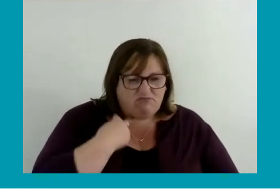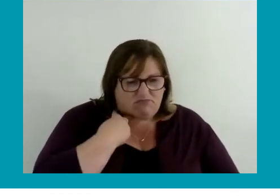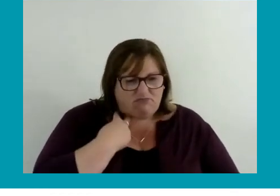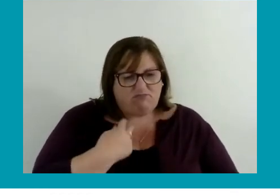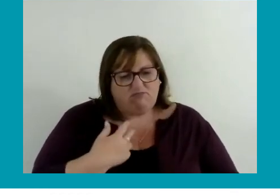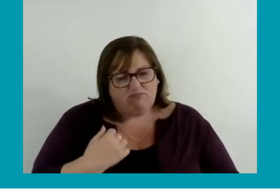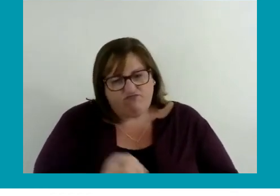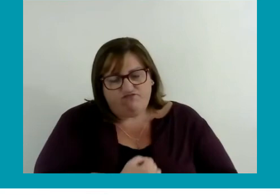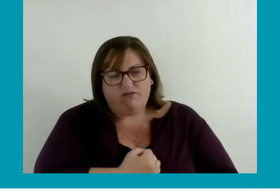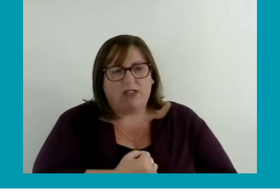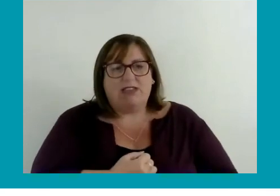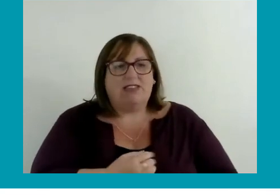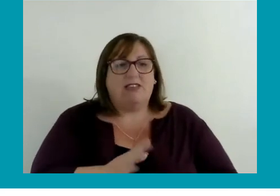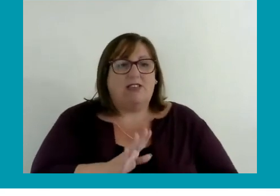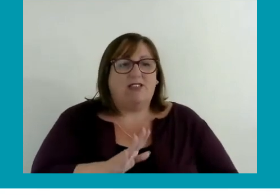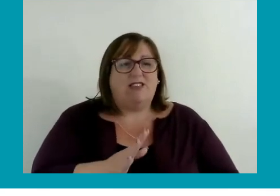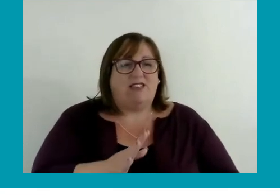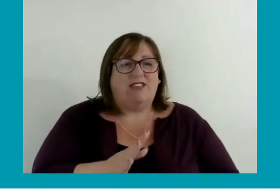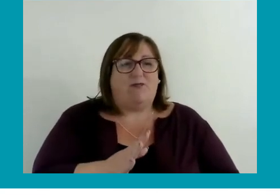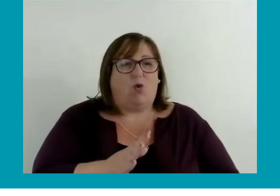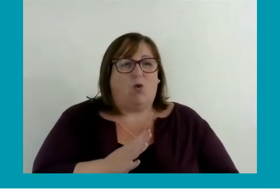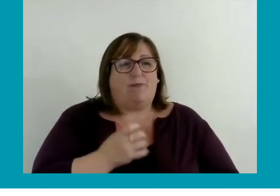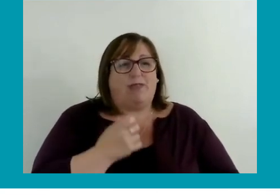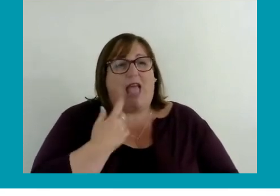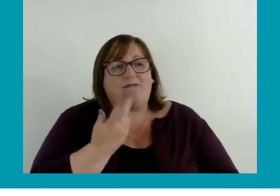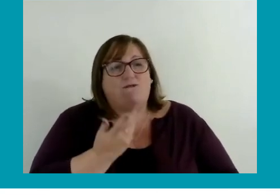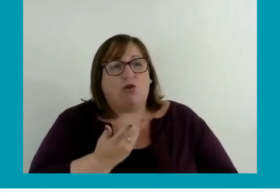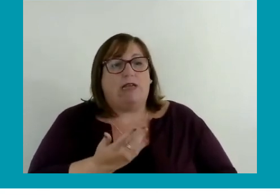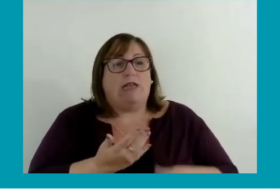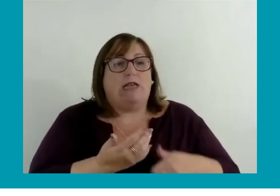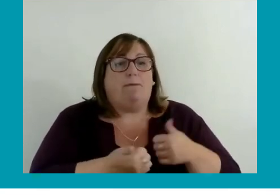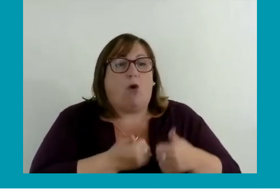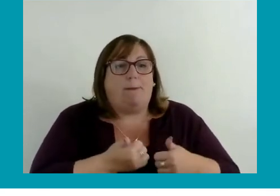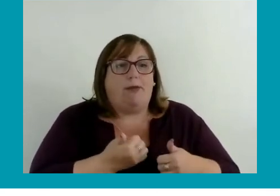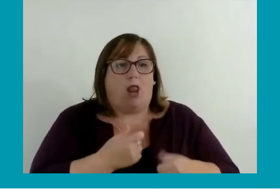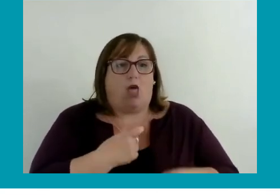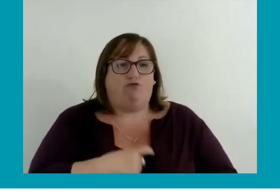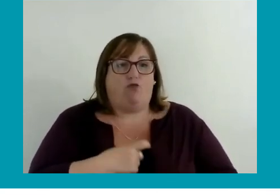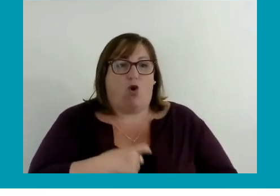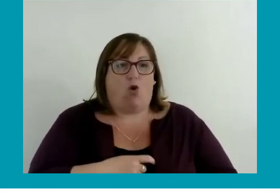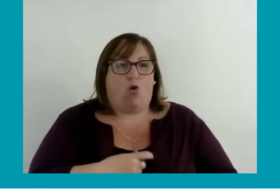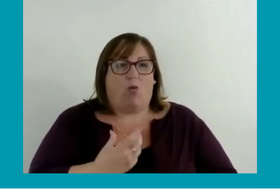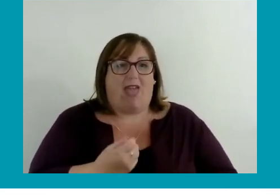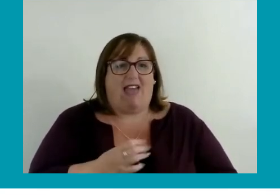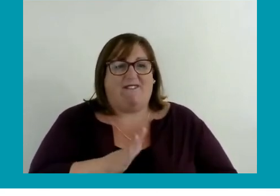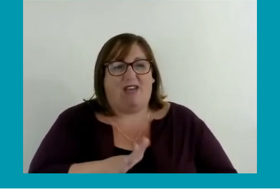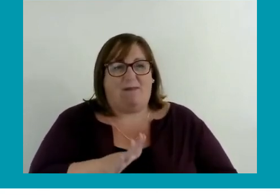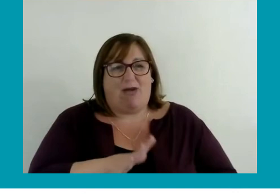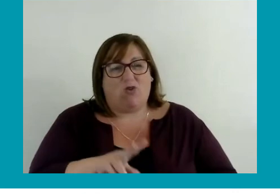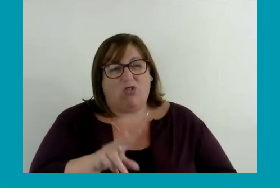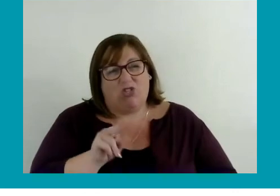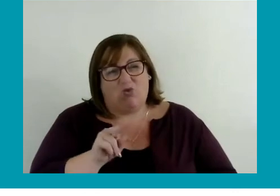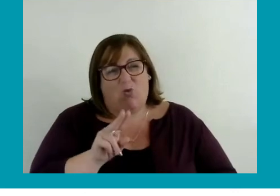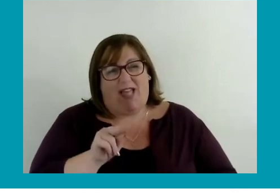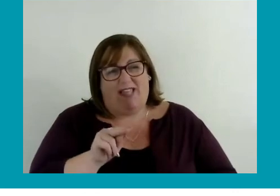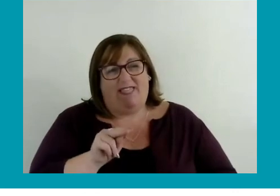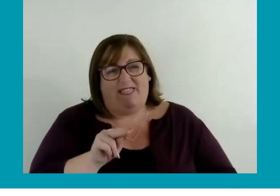job but we do get a lot of applications so um yeah don't be disheartened if you if you don't progress